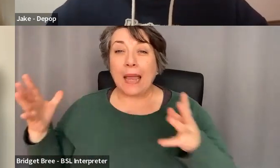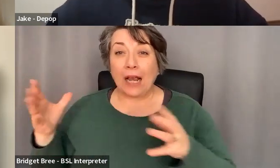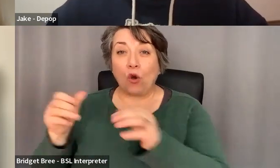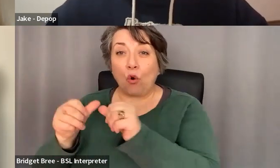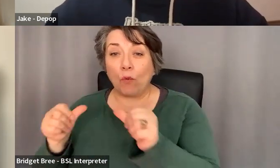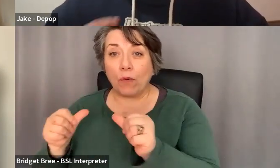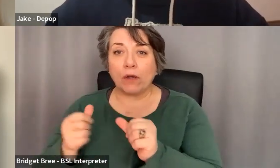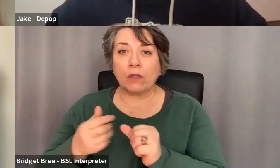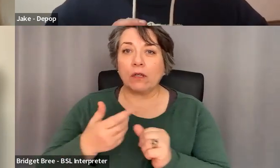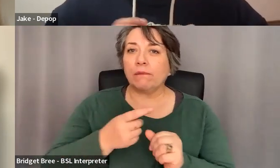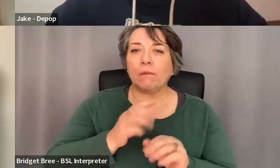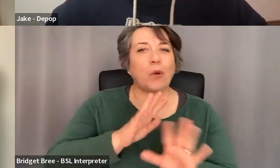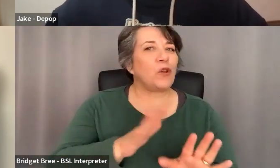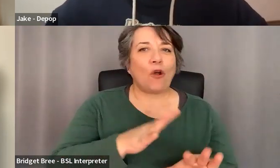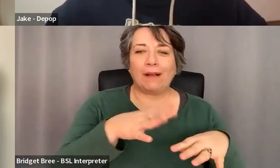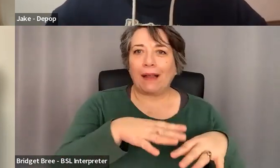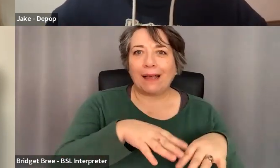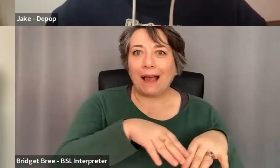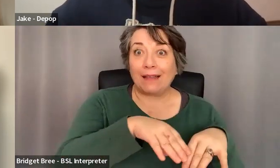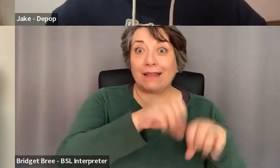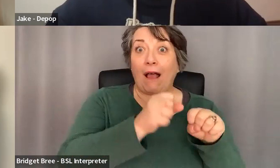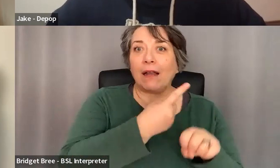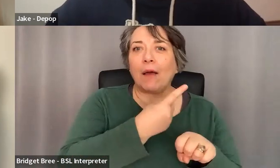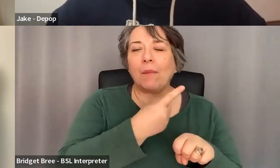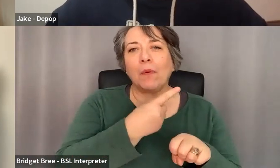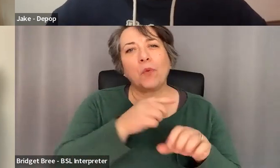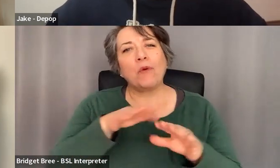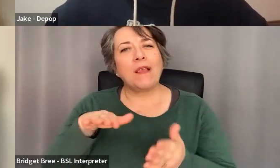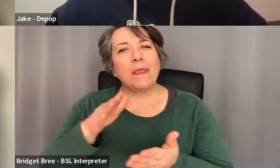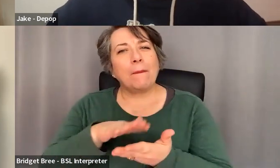And because of that, there's so many opportunities that you can get involved with, whether that's